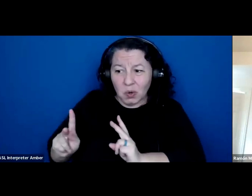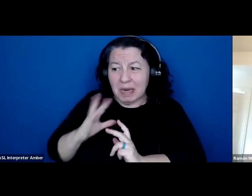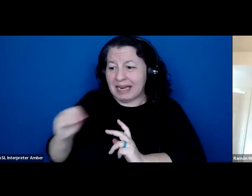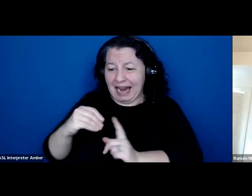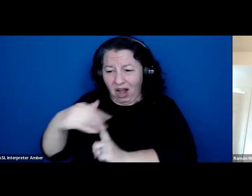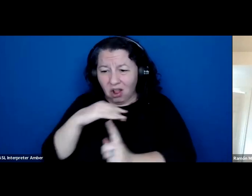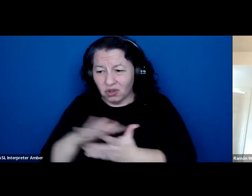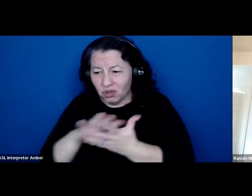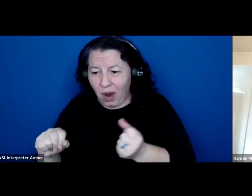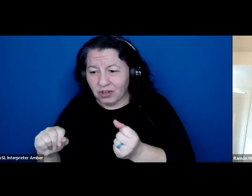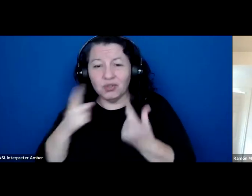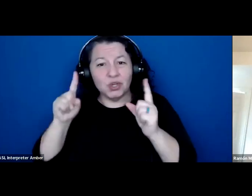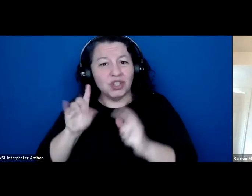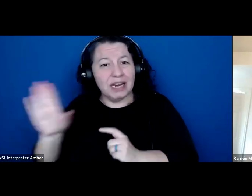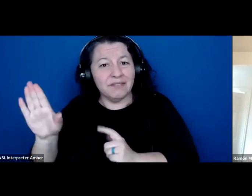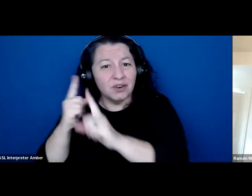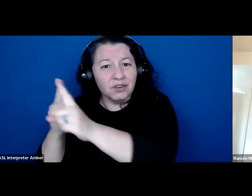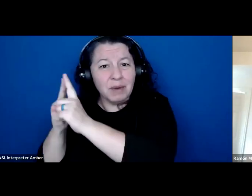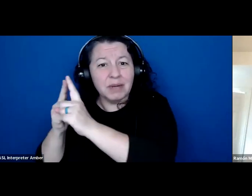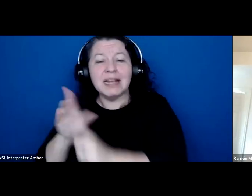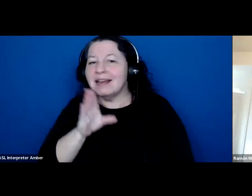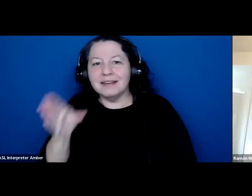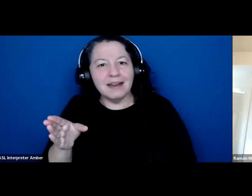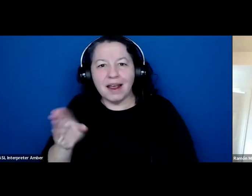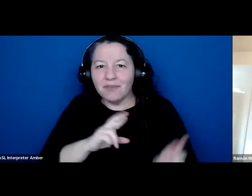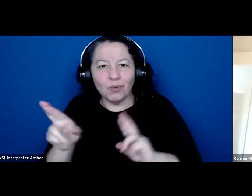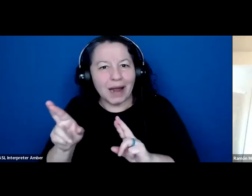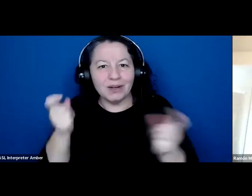will never be ready to handle climate change.